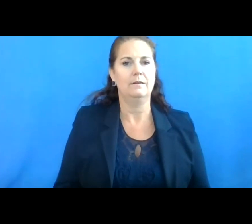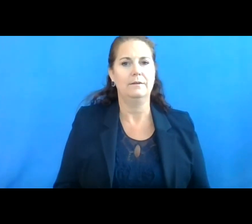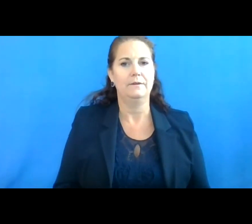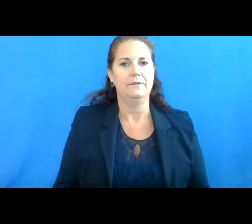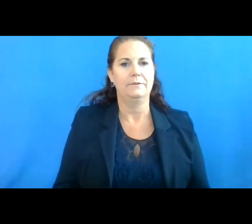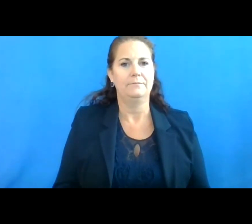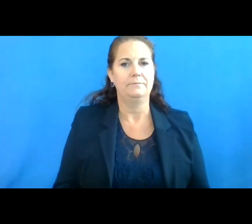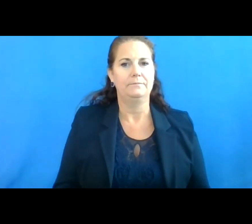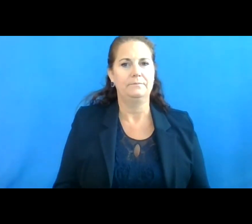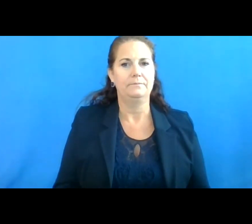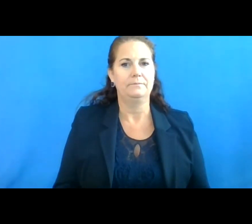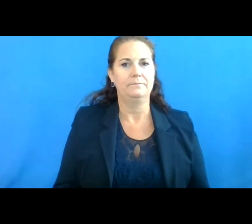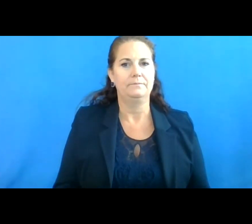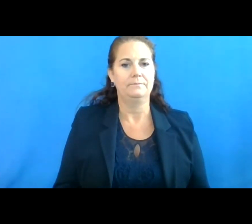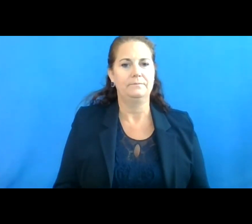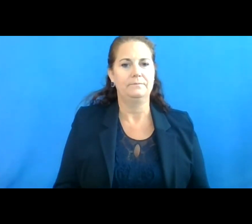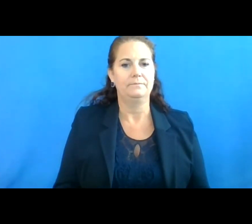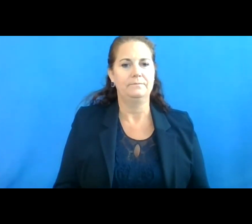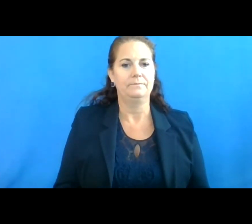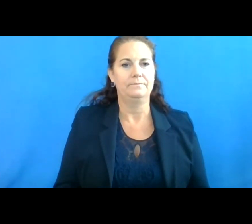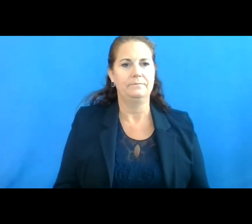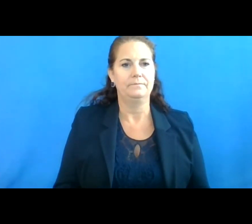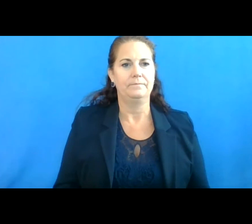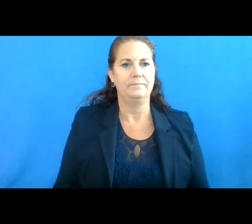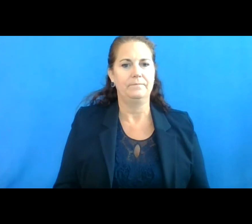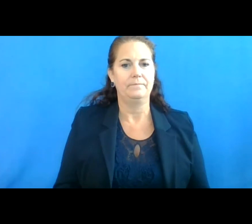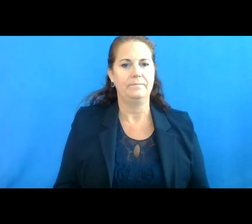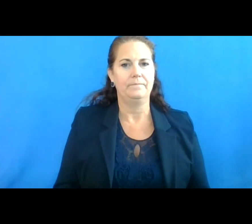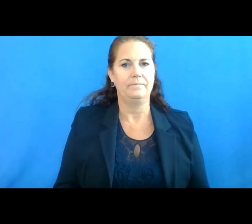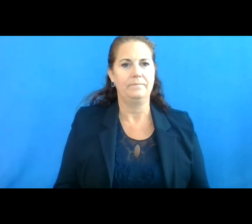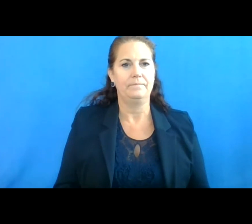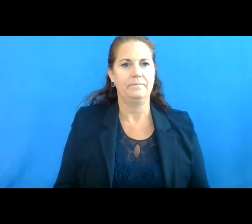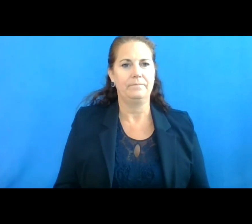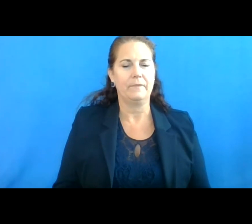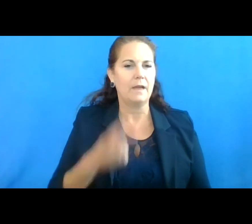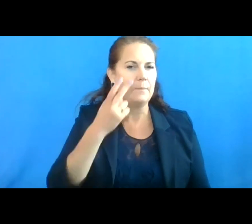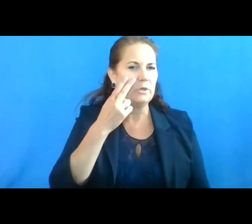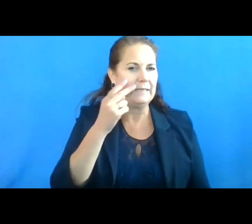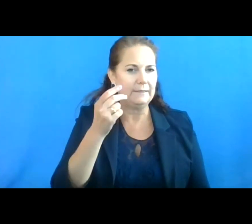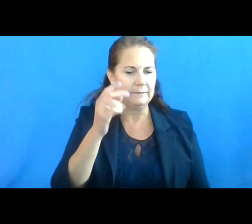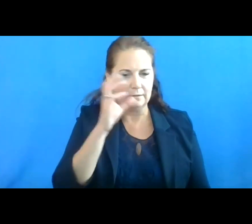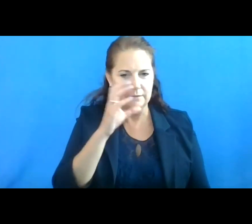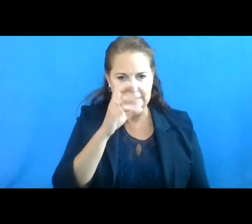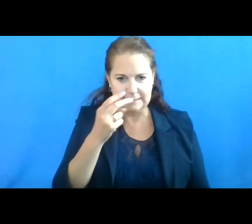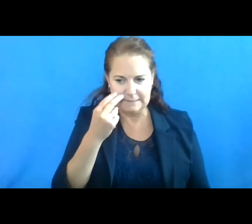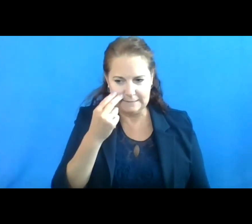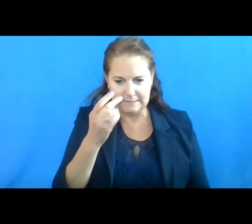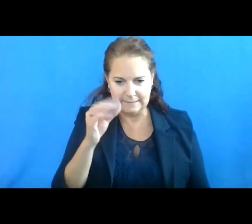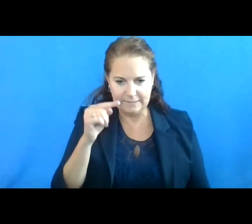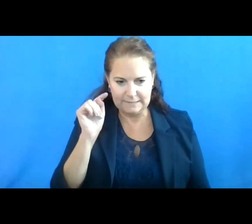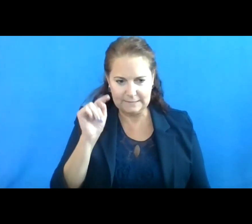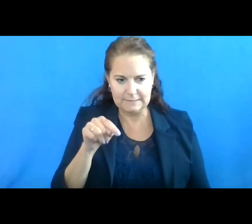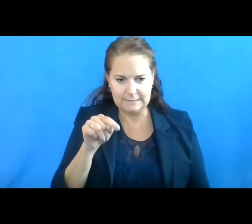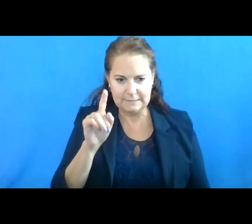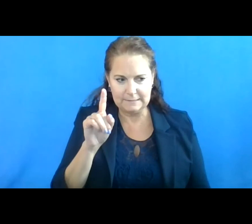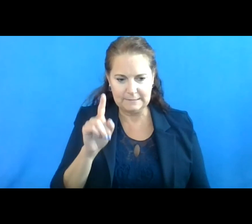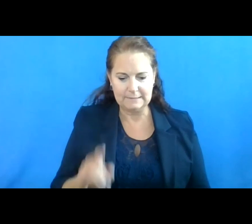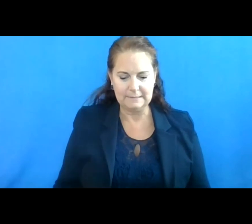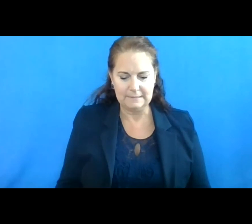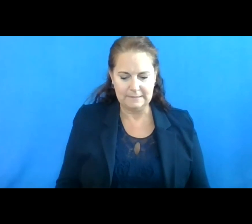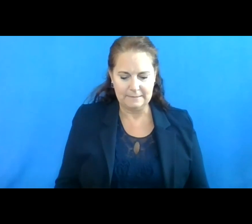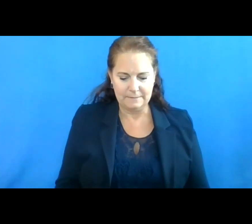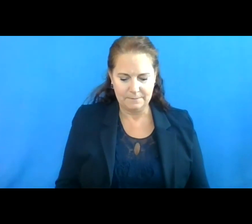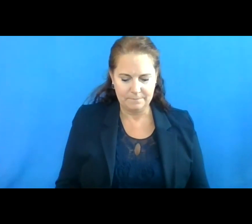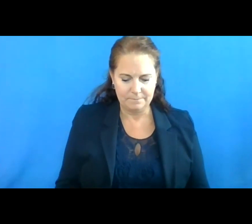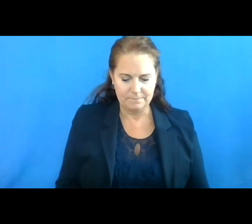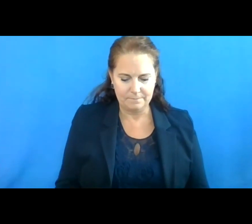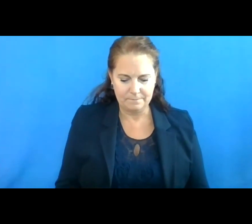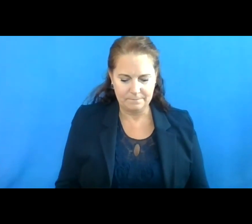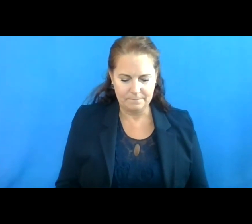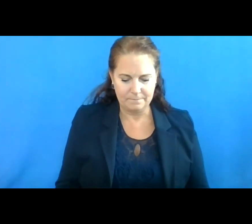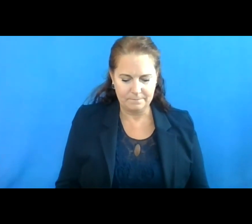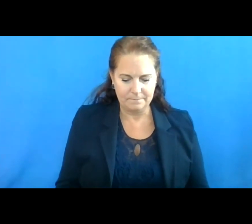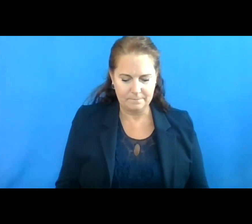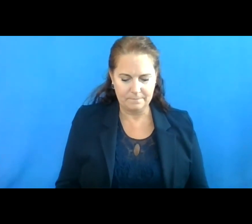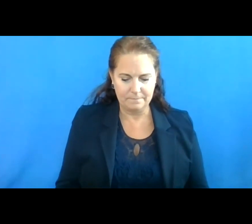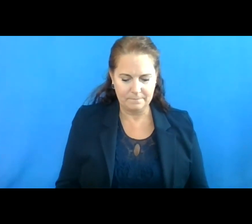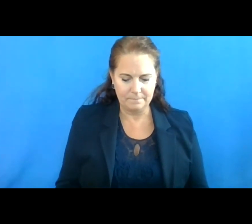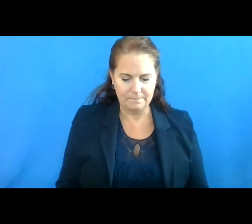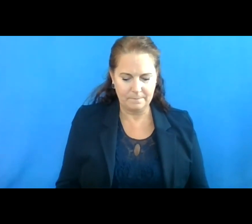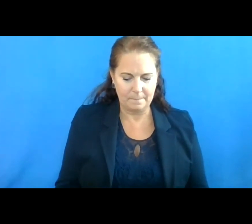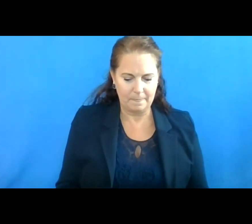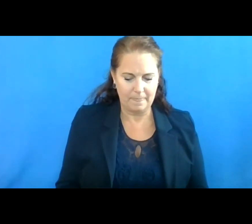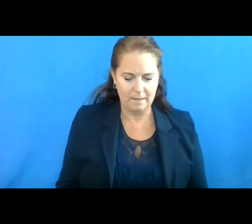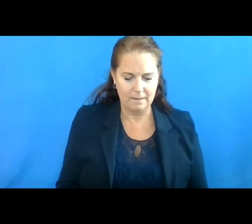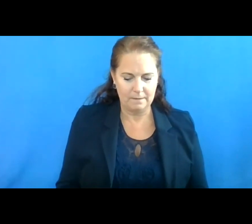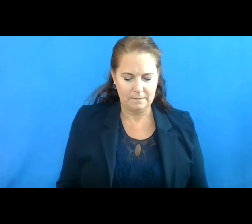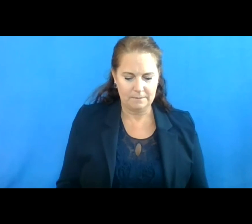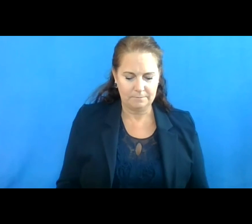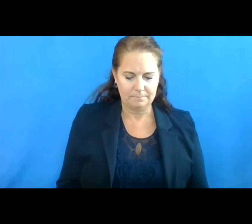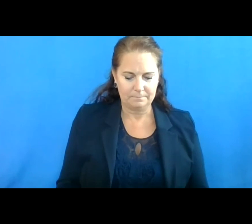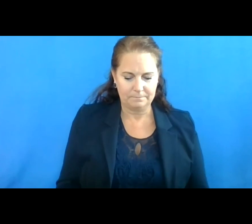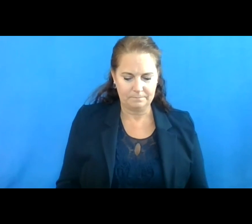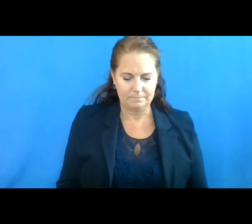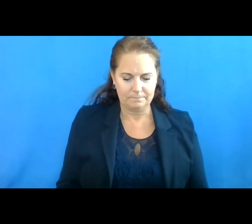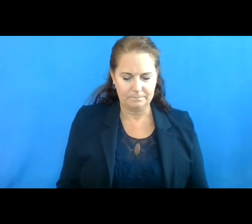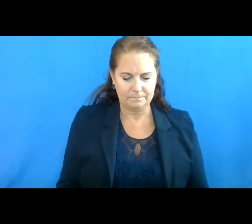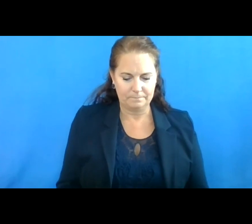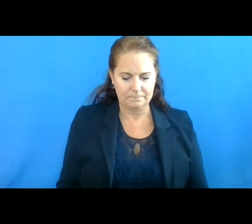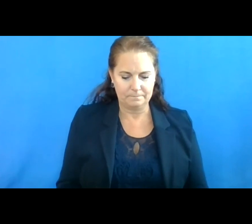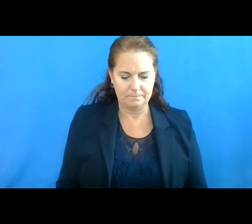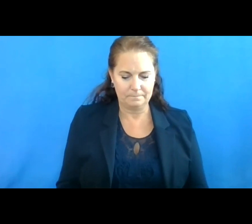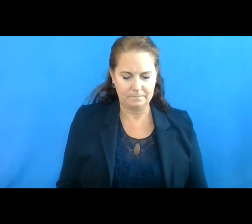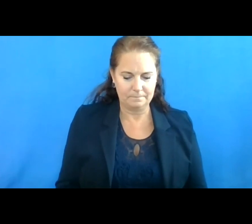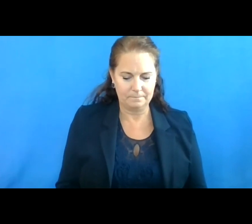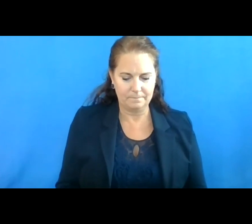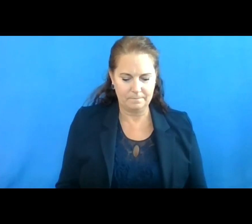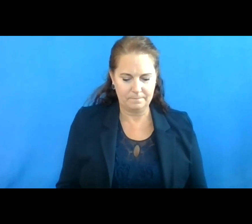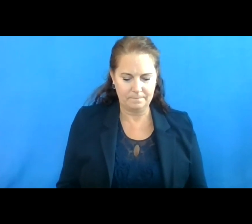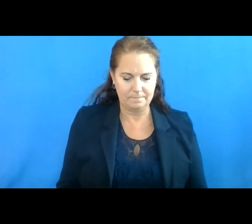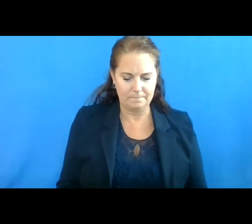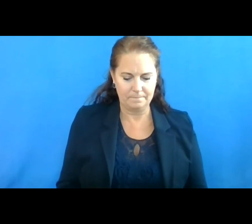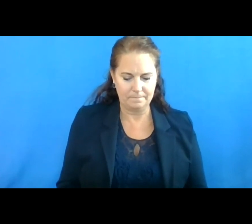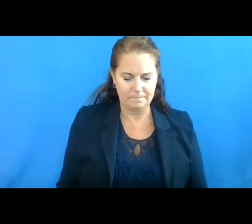Did that